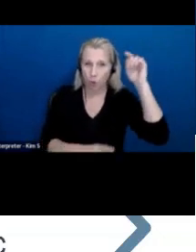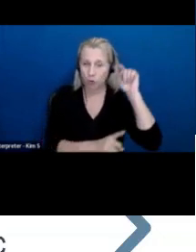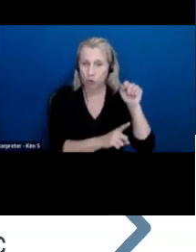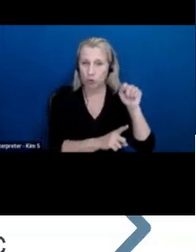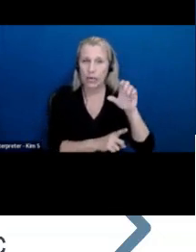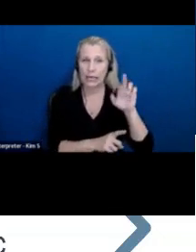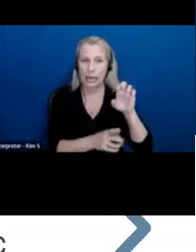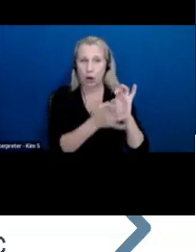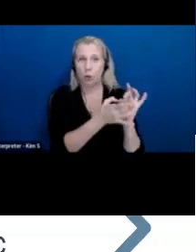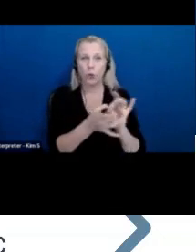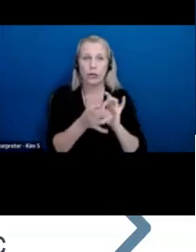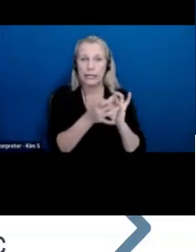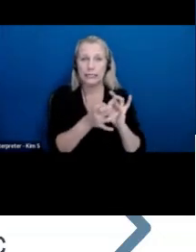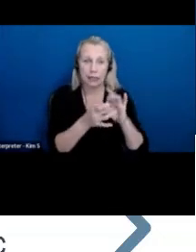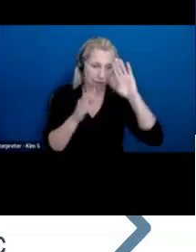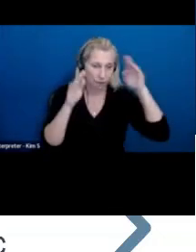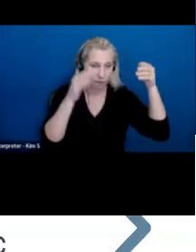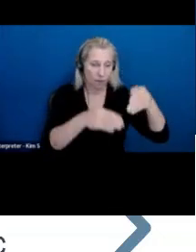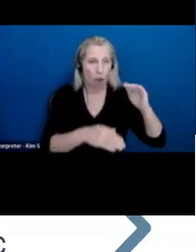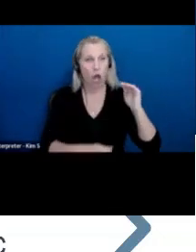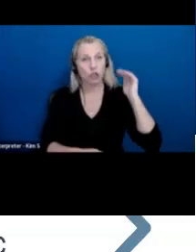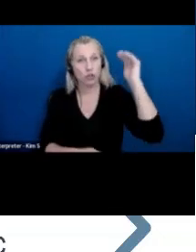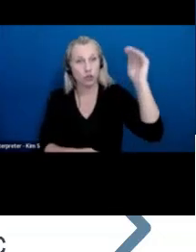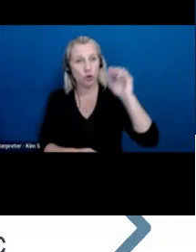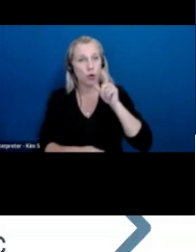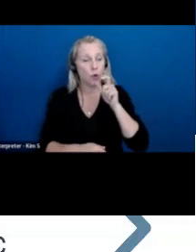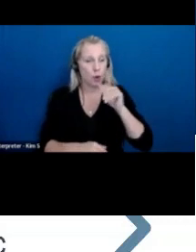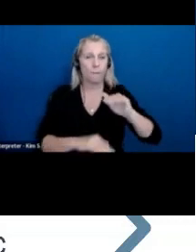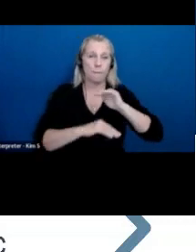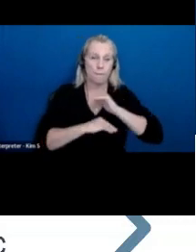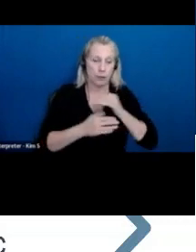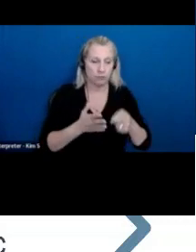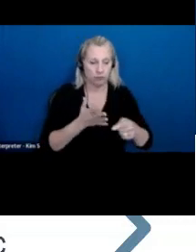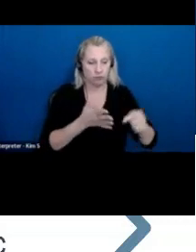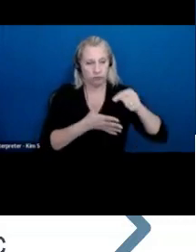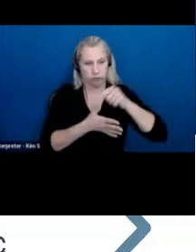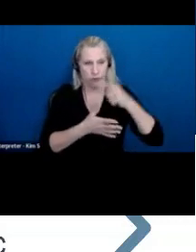coordination is focused on adults who have met the criteria for serious mental illness.